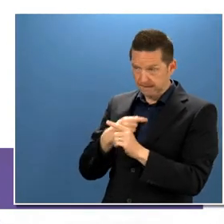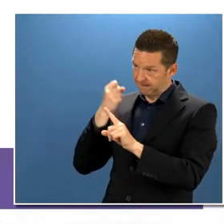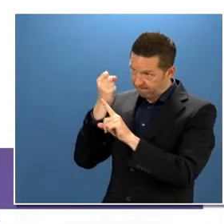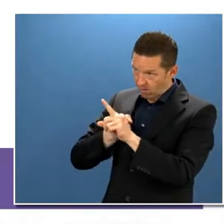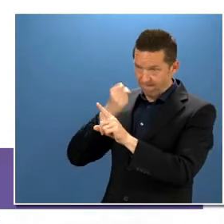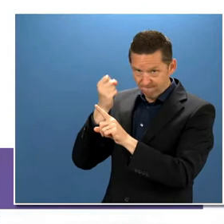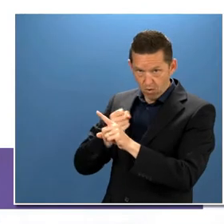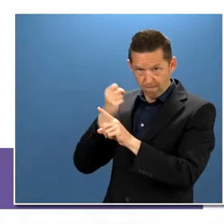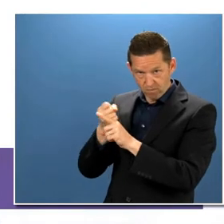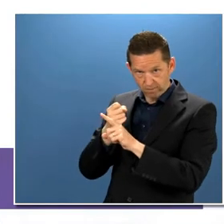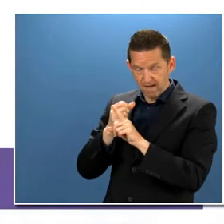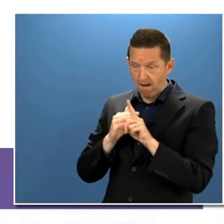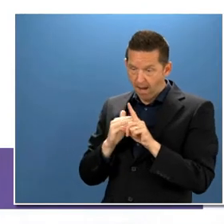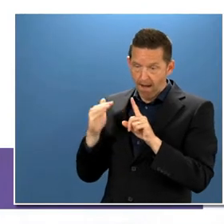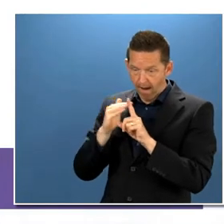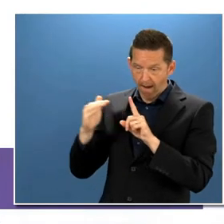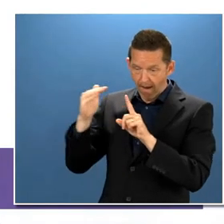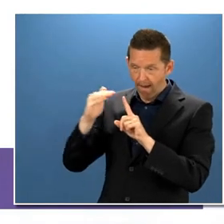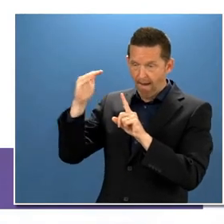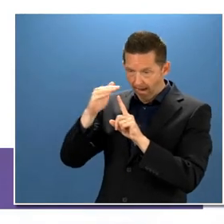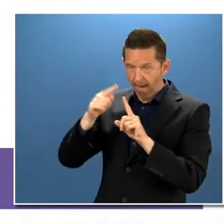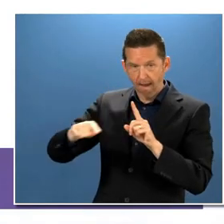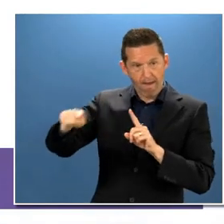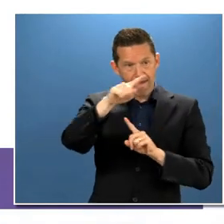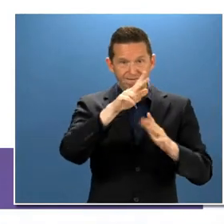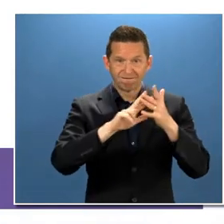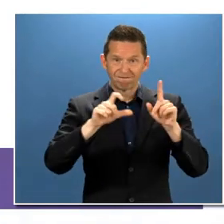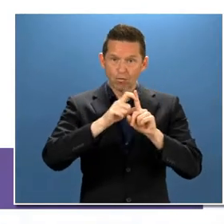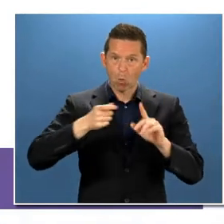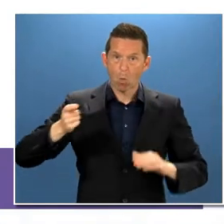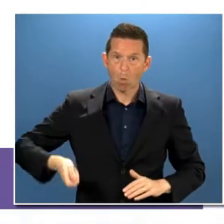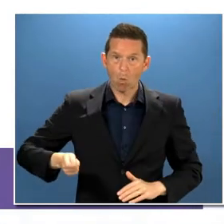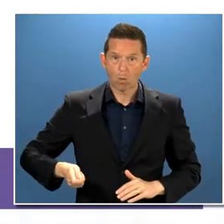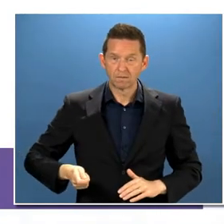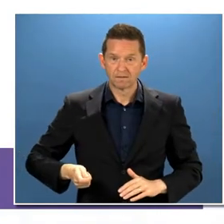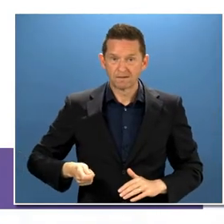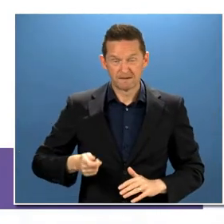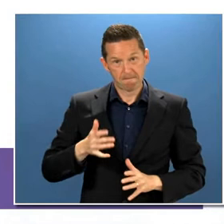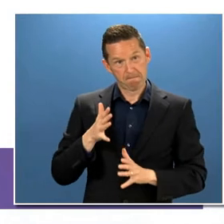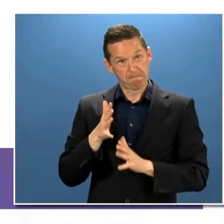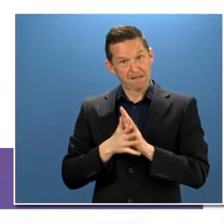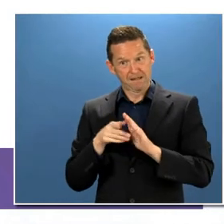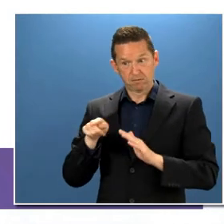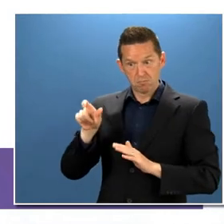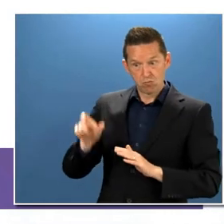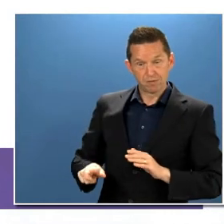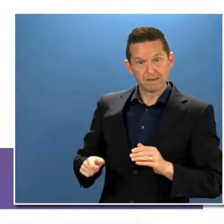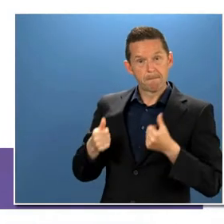in a Federal Court matter, is one that requires a particular funding for that